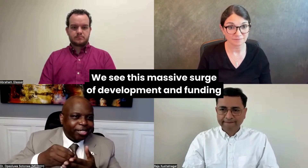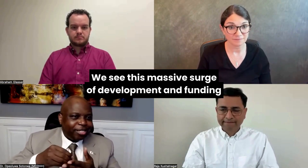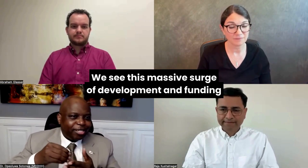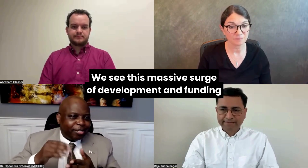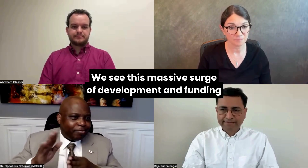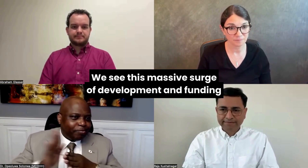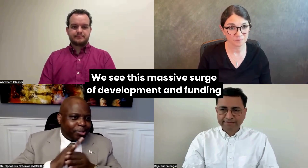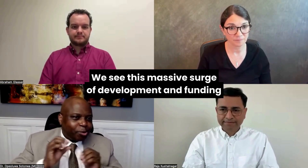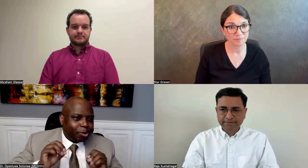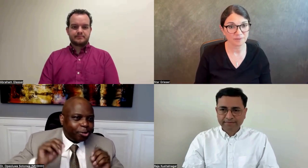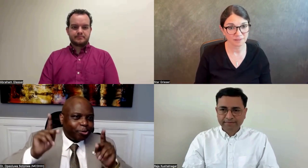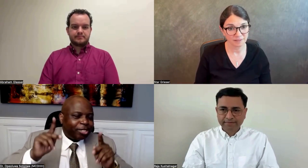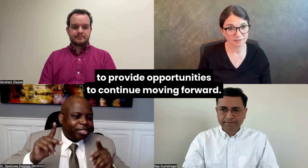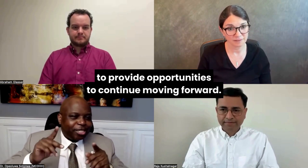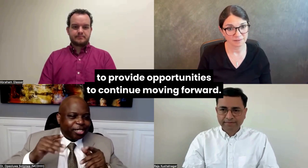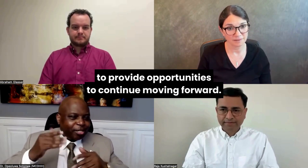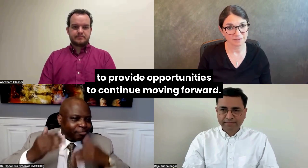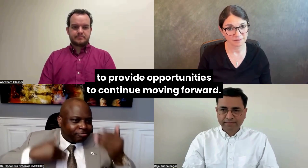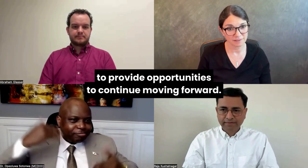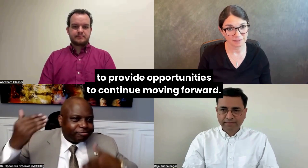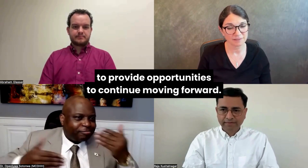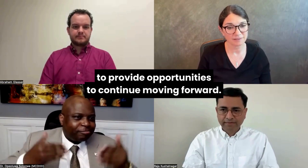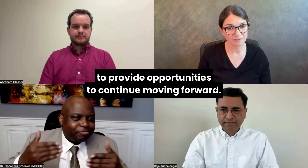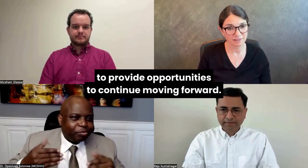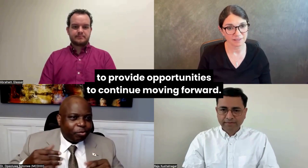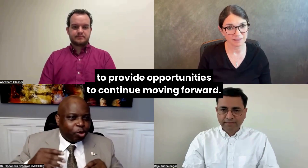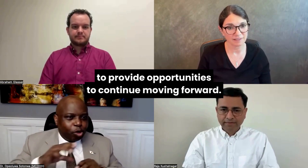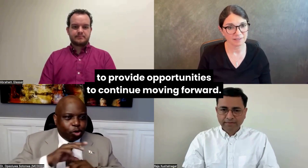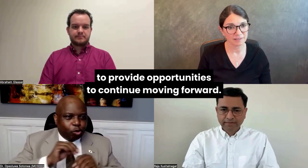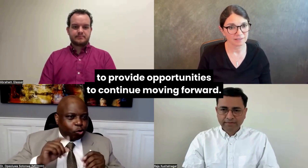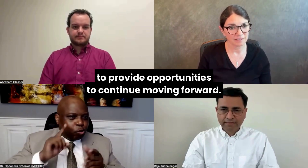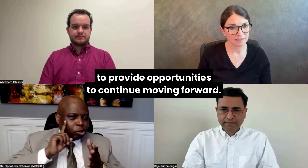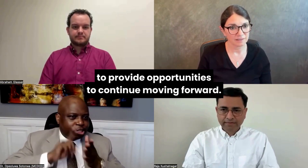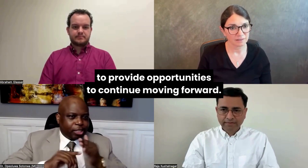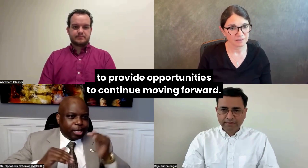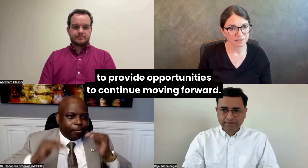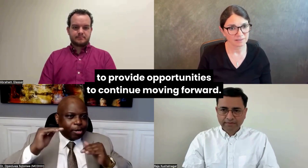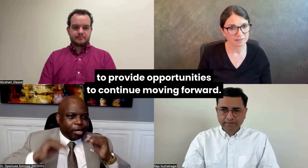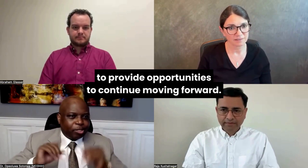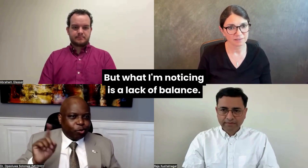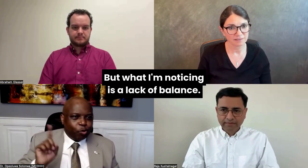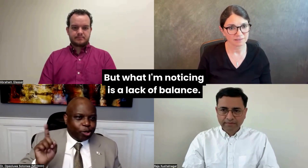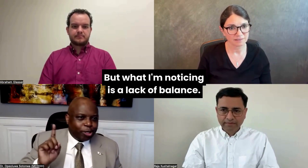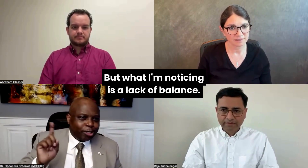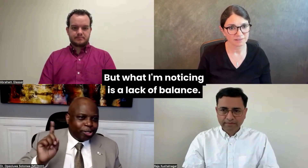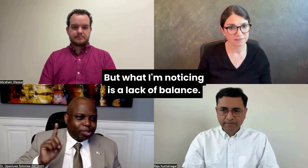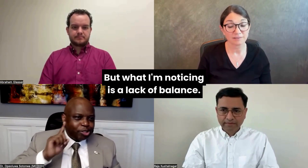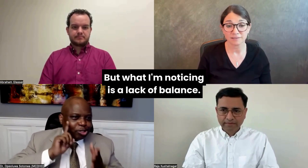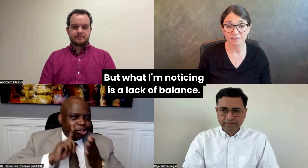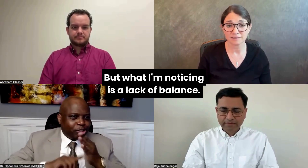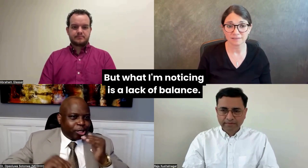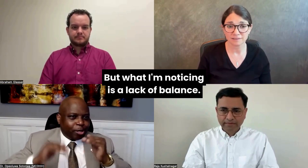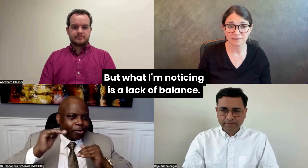to provide opportunities to continue moving forward. But what I'm noticing is a lack of balance.